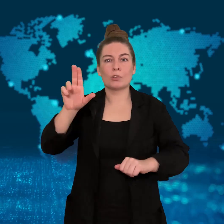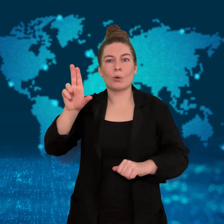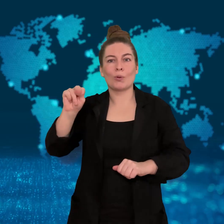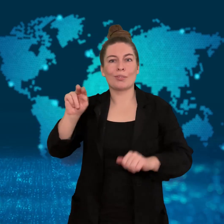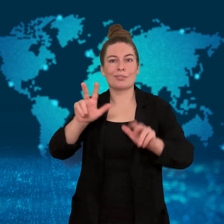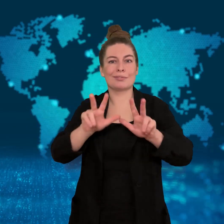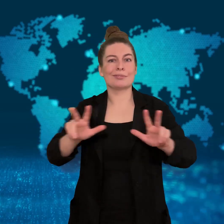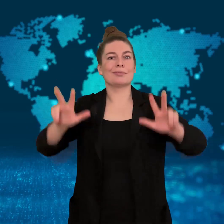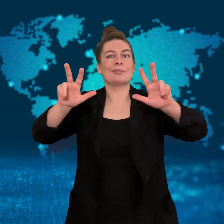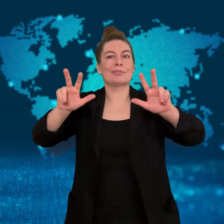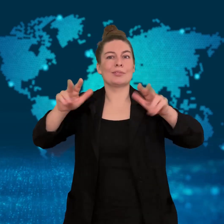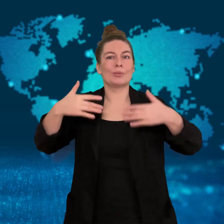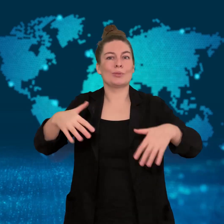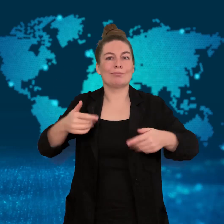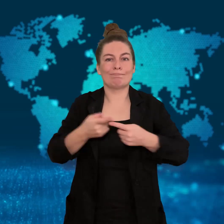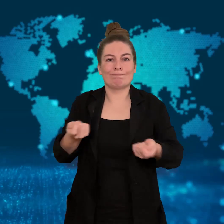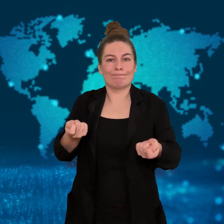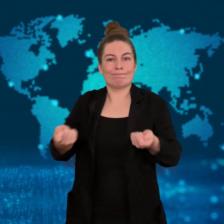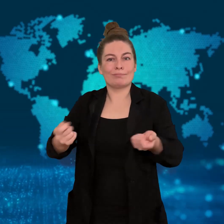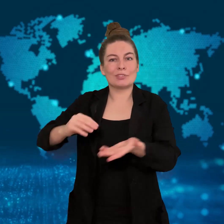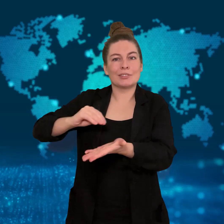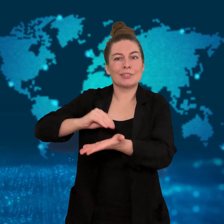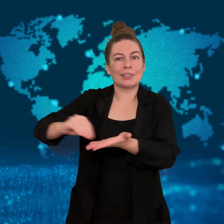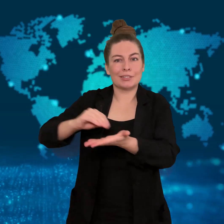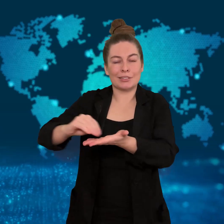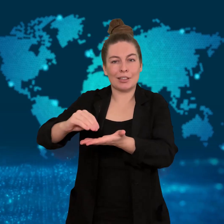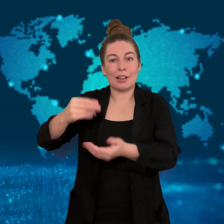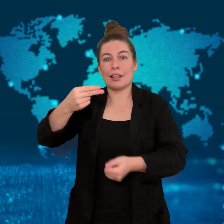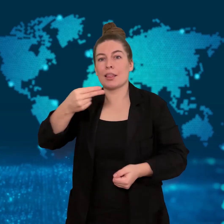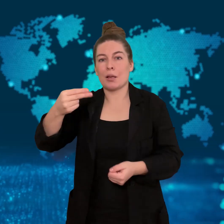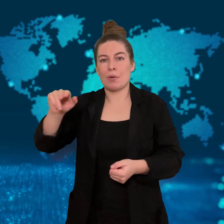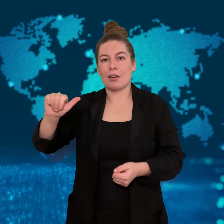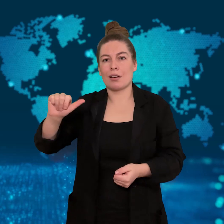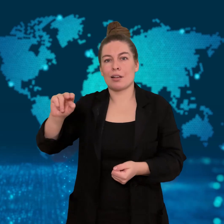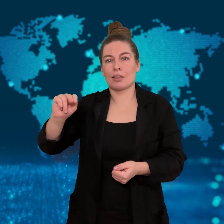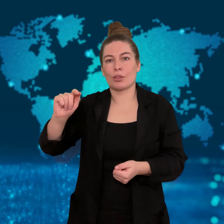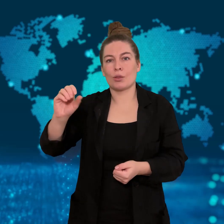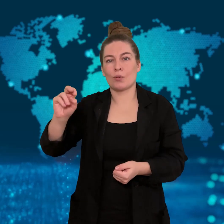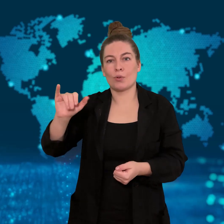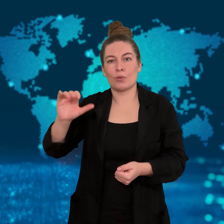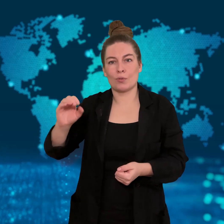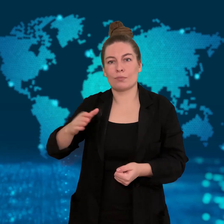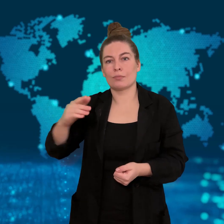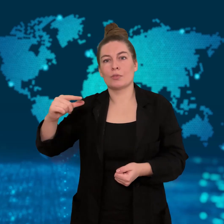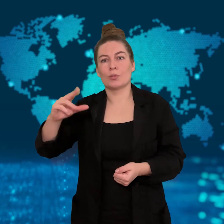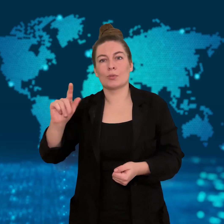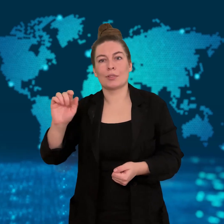called the FARDC, may have been killed.